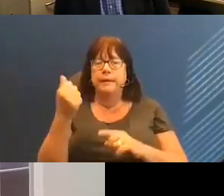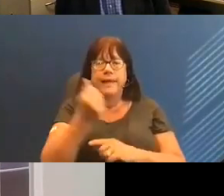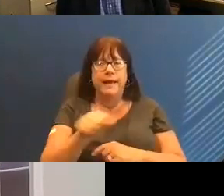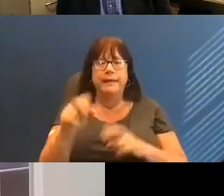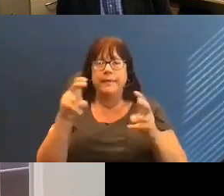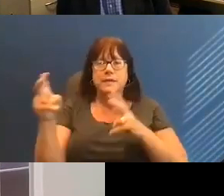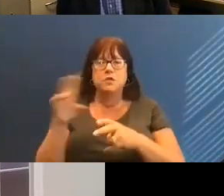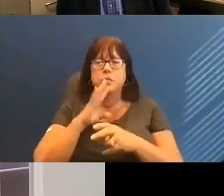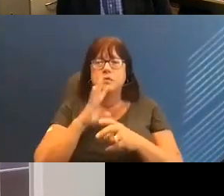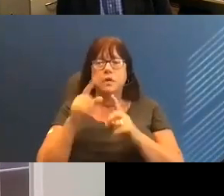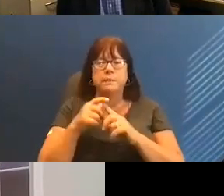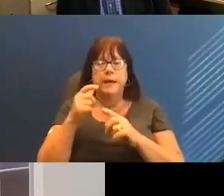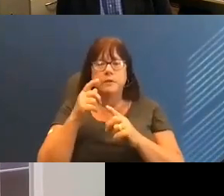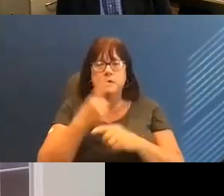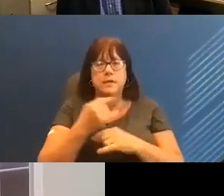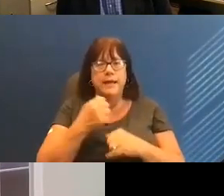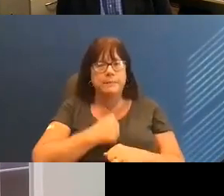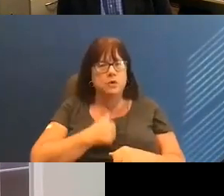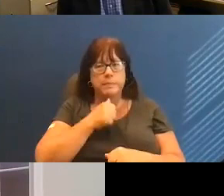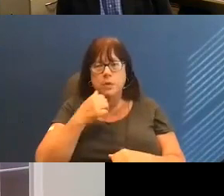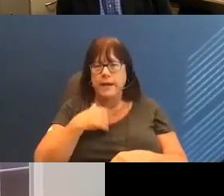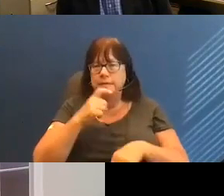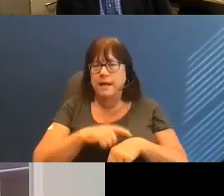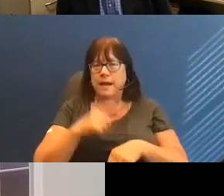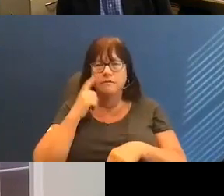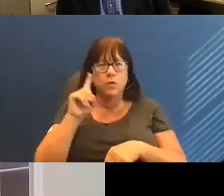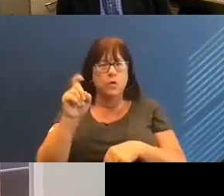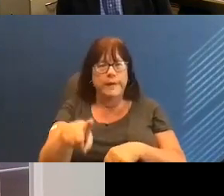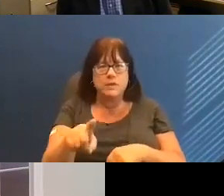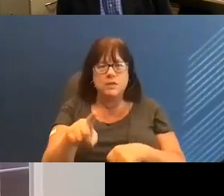so I'm sorry that we do not have time for question and answer with Rick. We are going to go ahead and